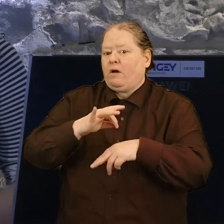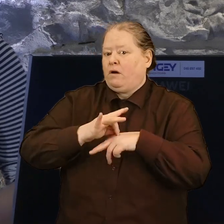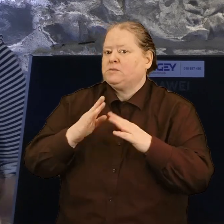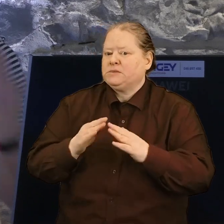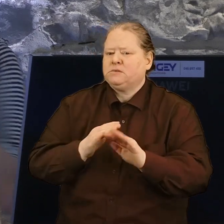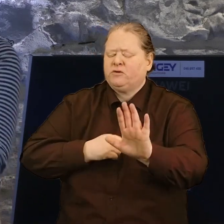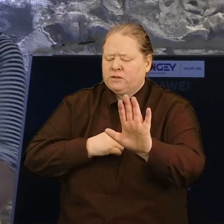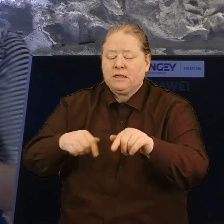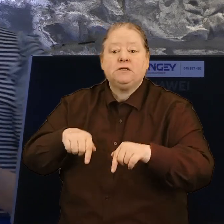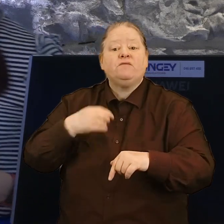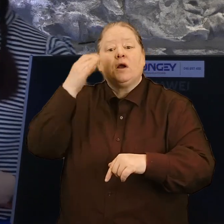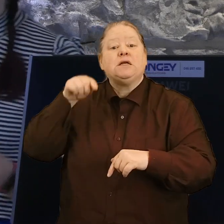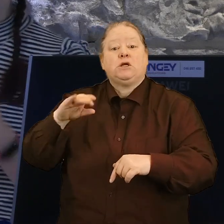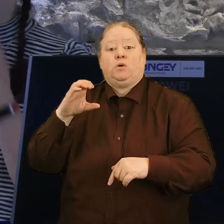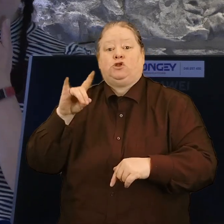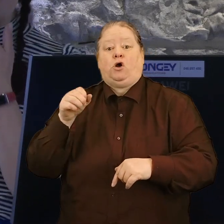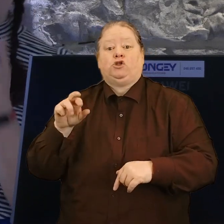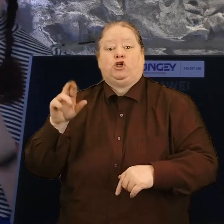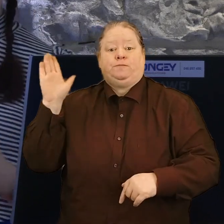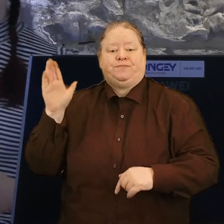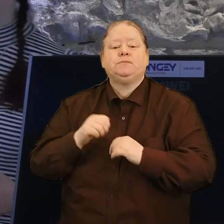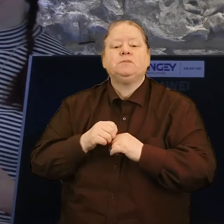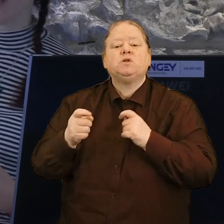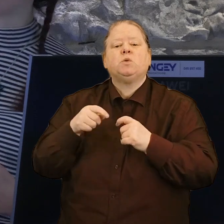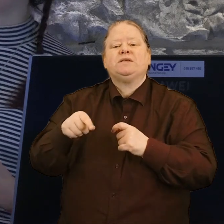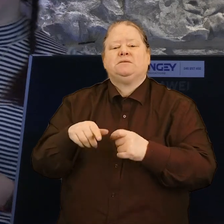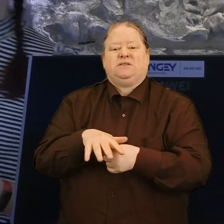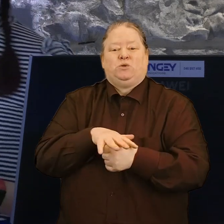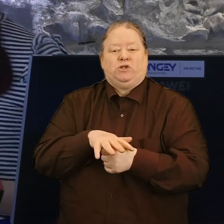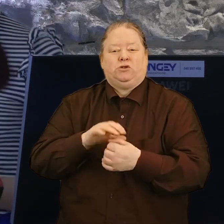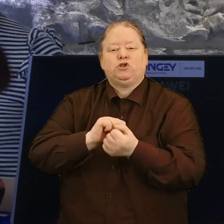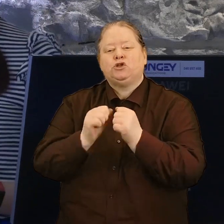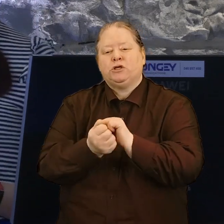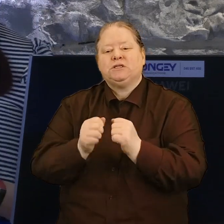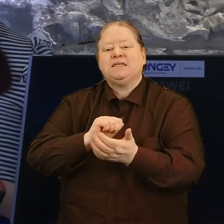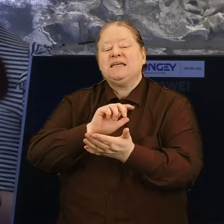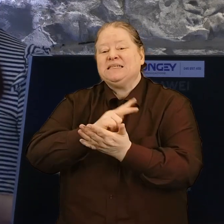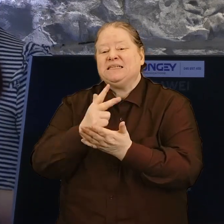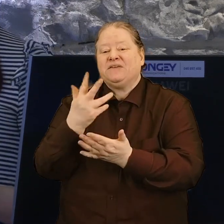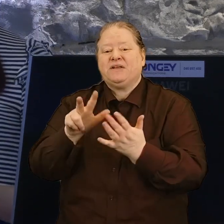Sorry, I forgot, here's our charter. So this position changed in 1858 with the passing of the Medical Act.